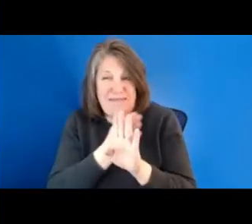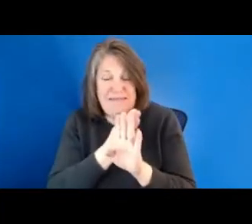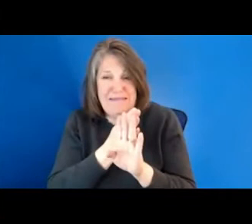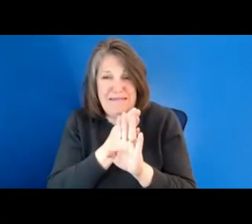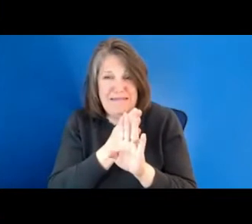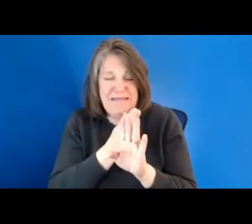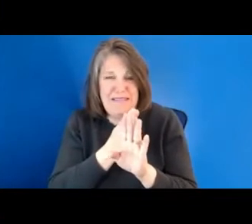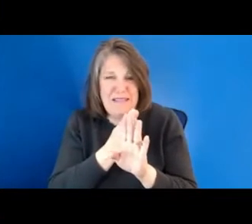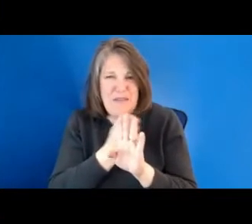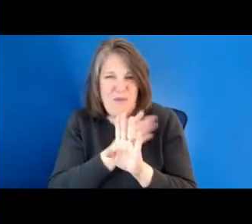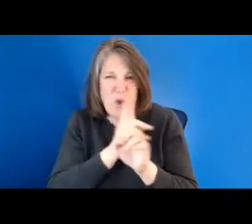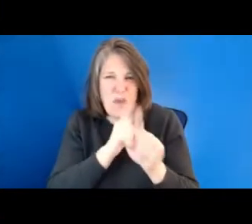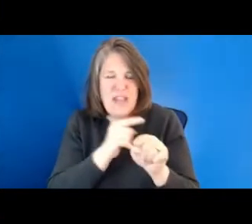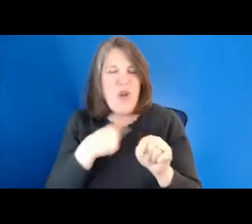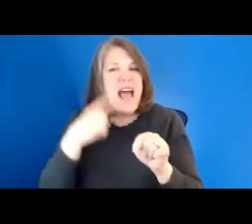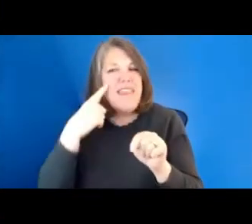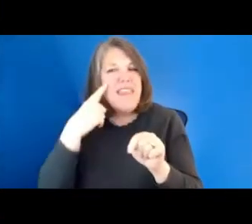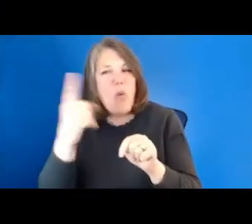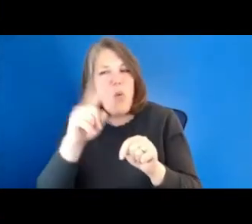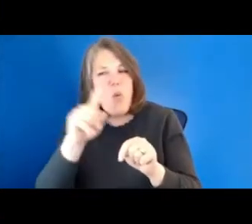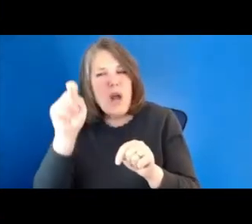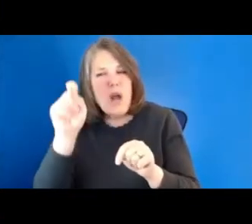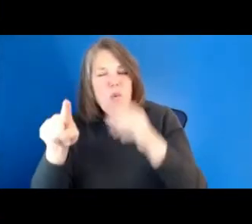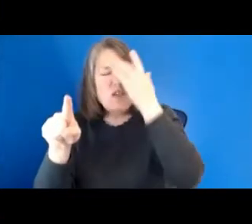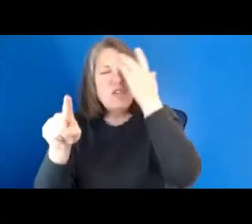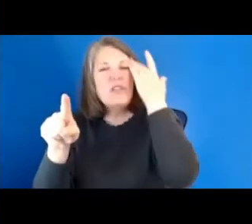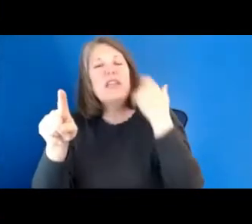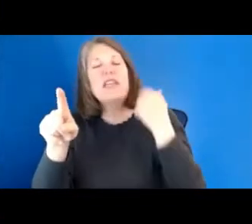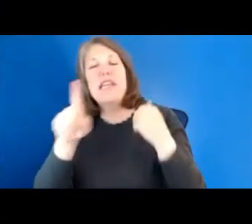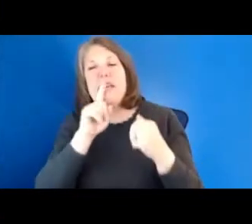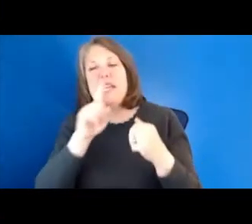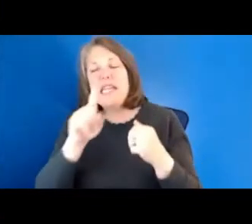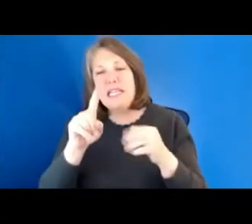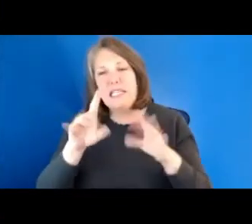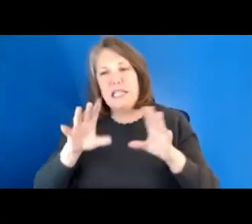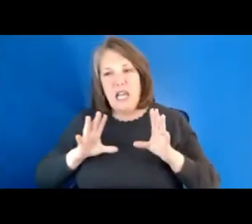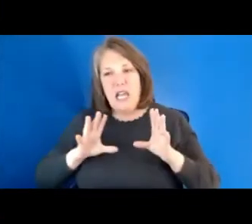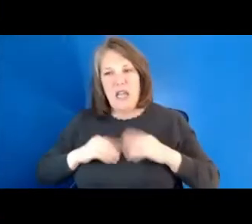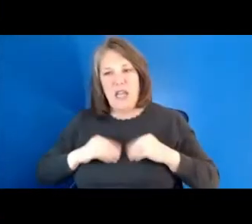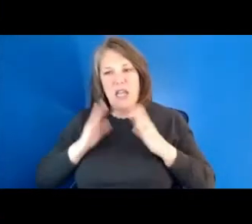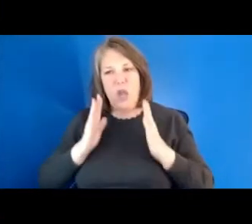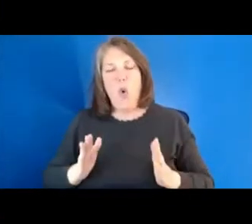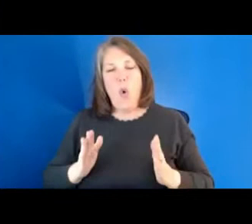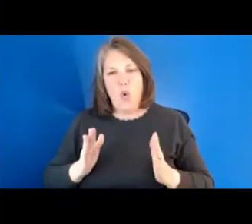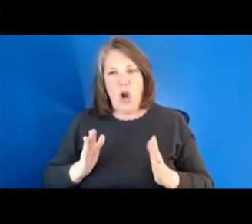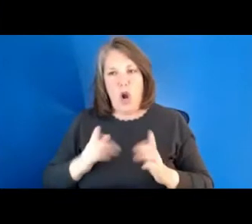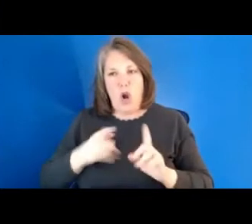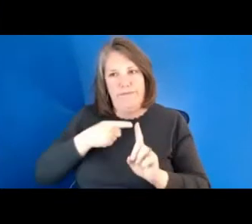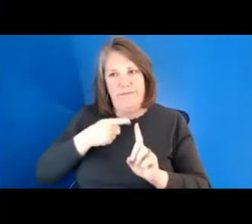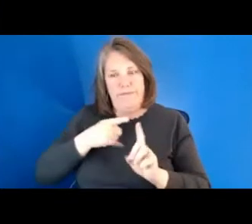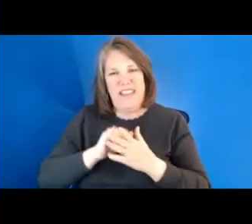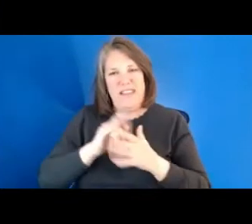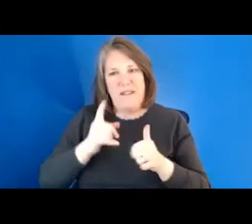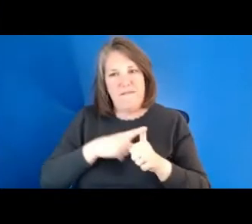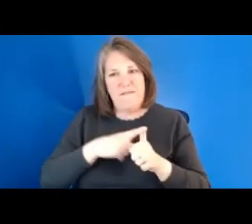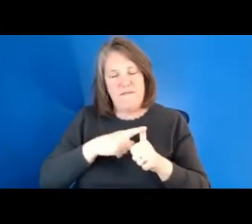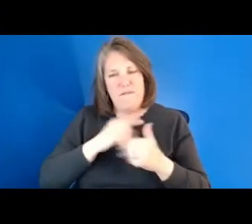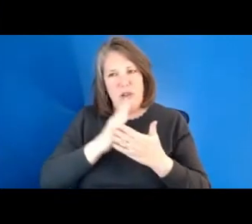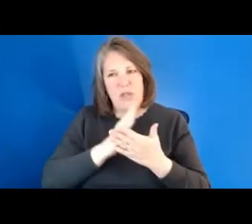answer I think the owner at the moment is the first listed author, so if